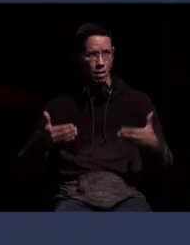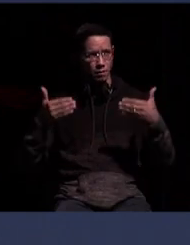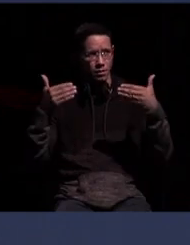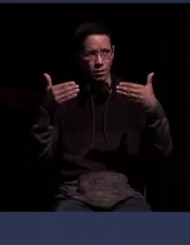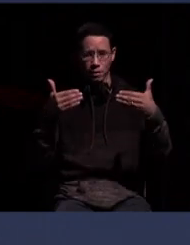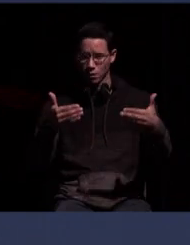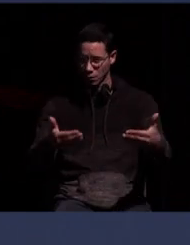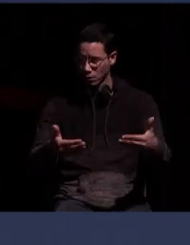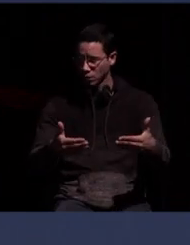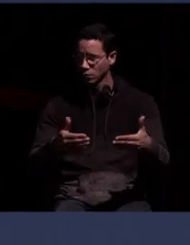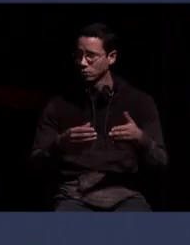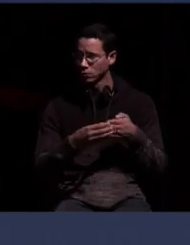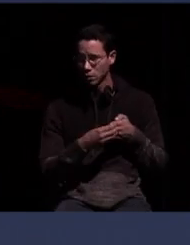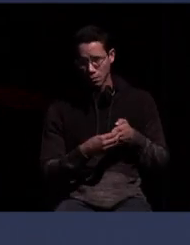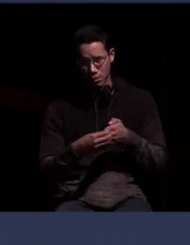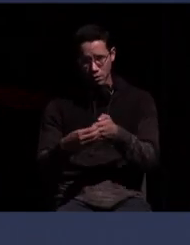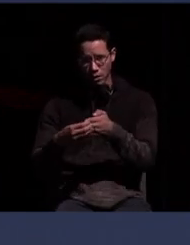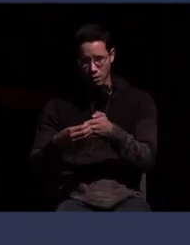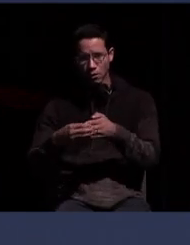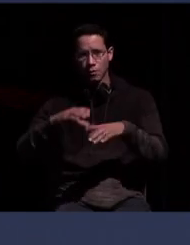on the lead of women.